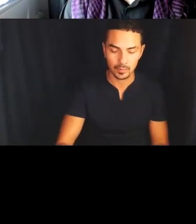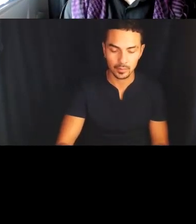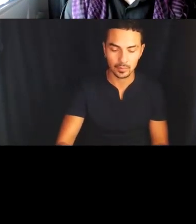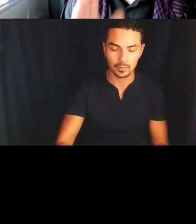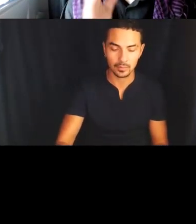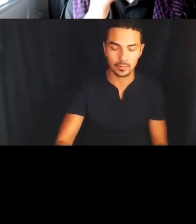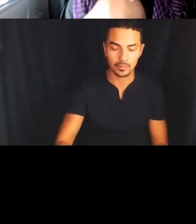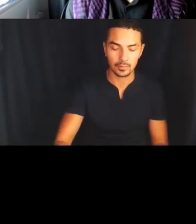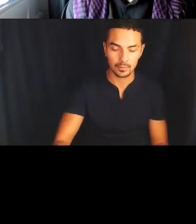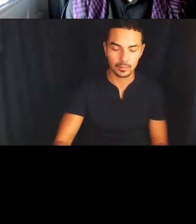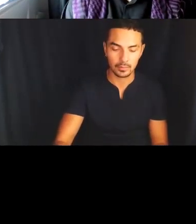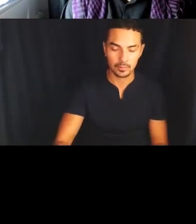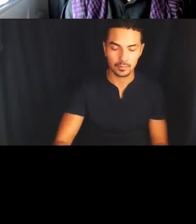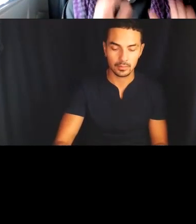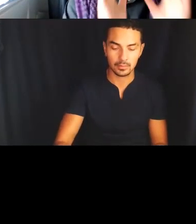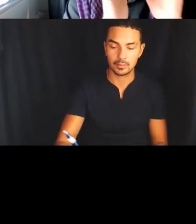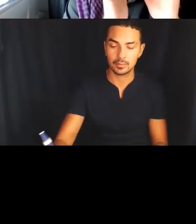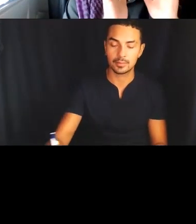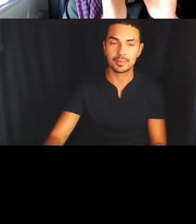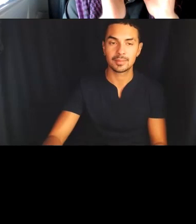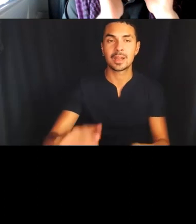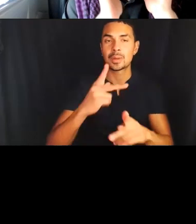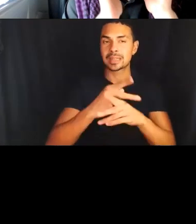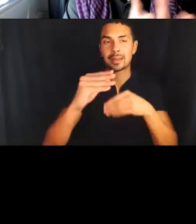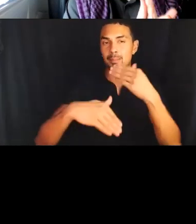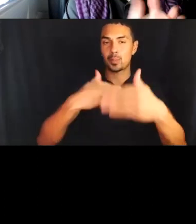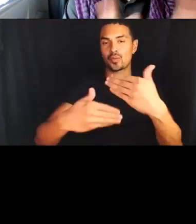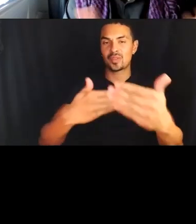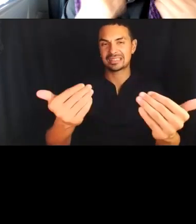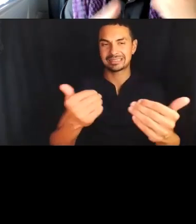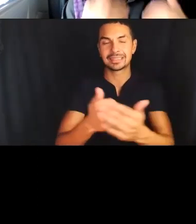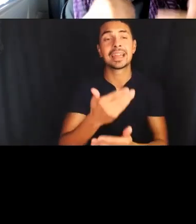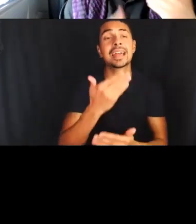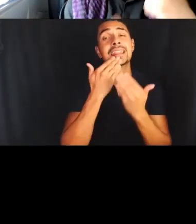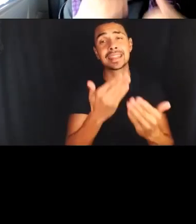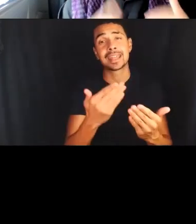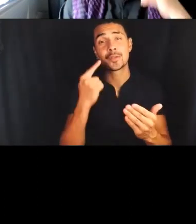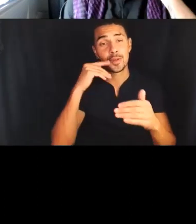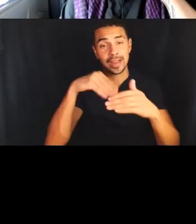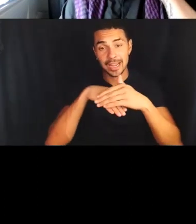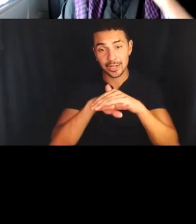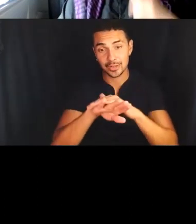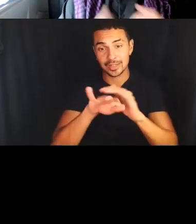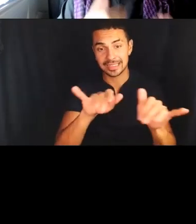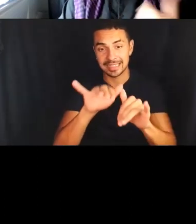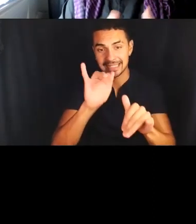I wanna keep us moving just for the sake of time. Thank you for like entering that. We definitely would like to hear more